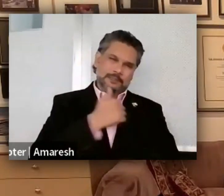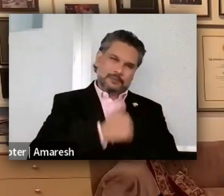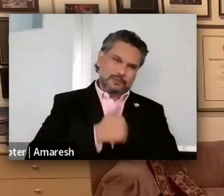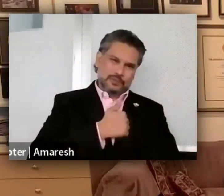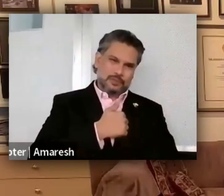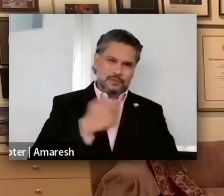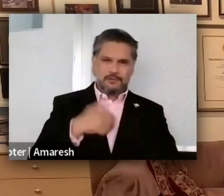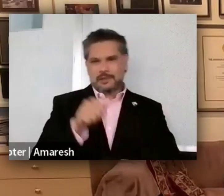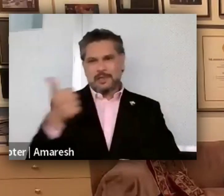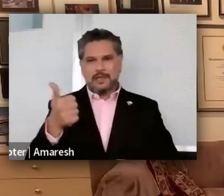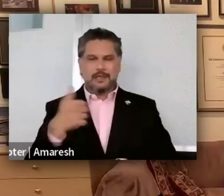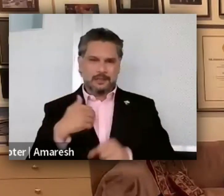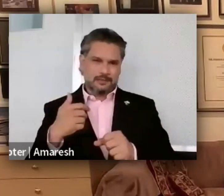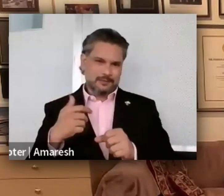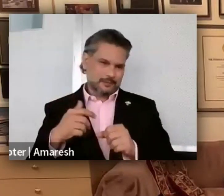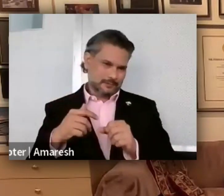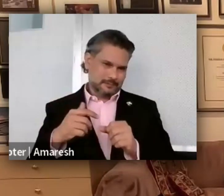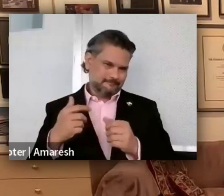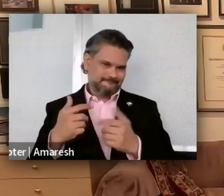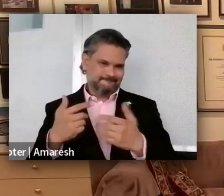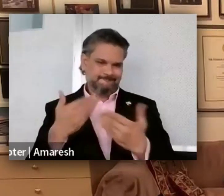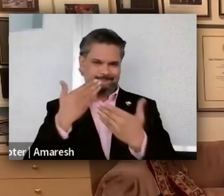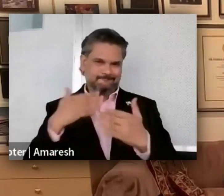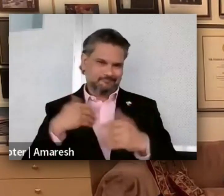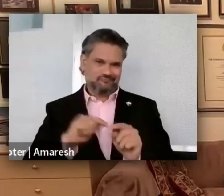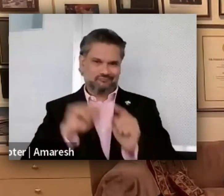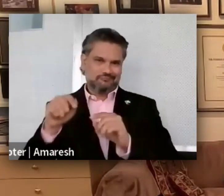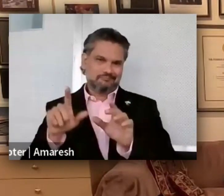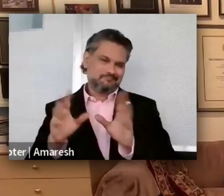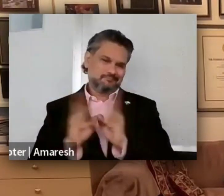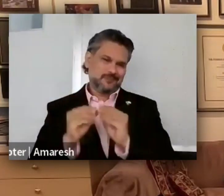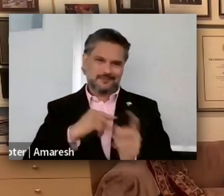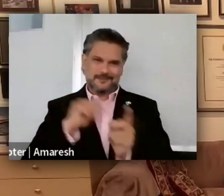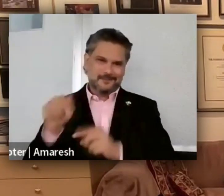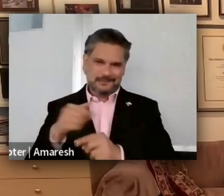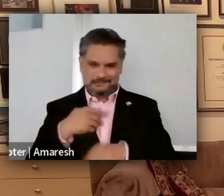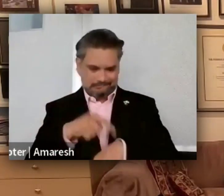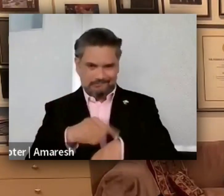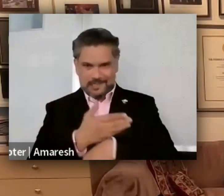With apologies, I have another call. I must get on and I'm one minute late. But thanks so much for organizing this.